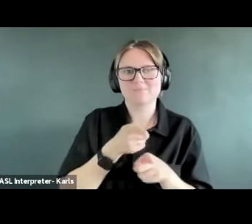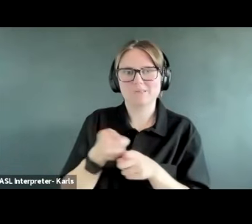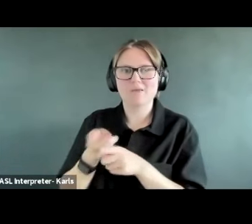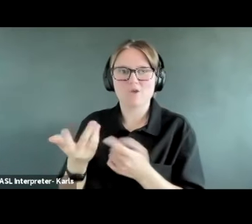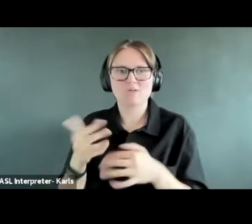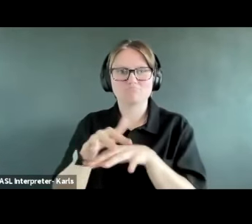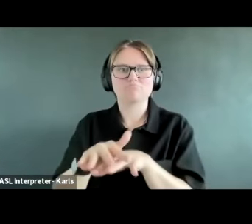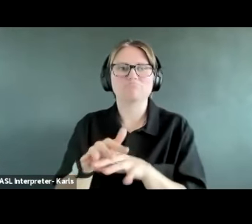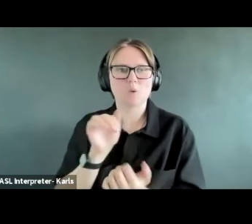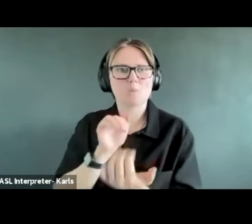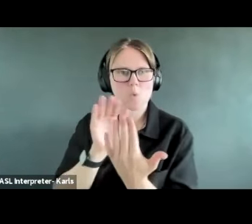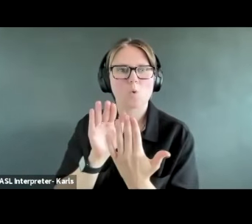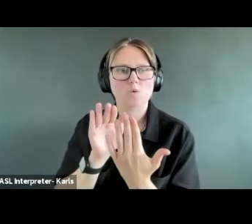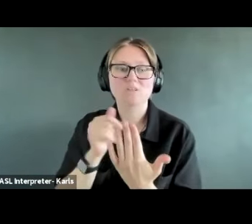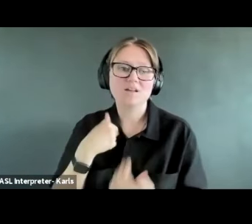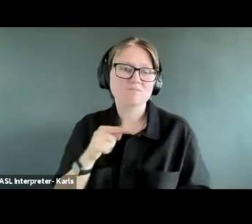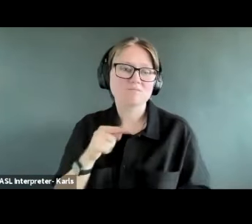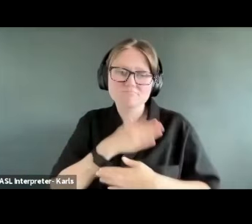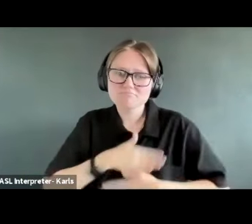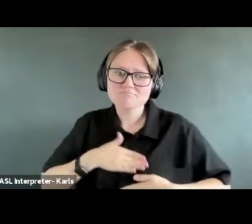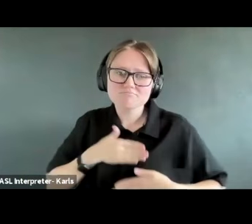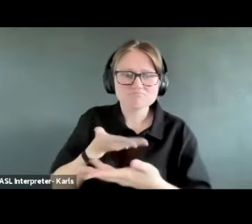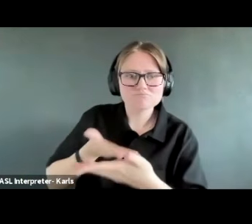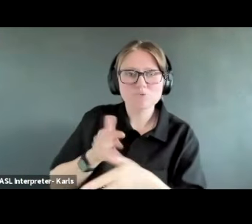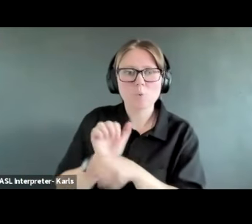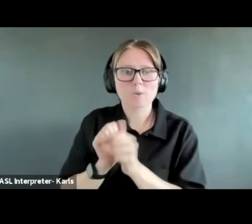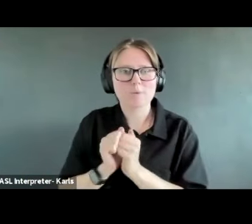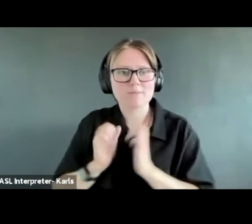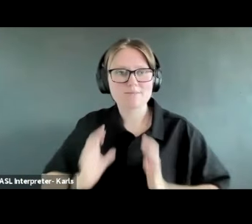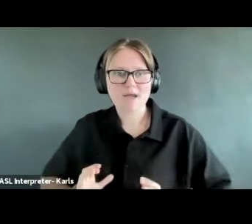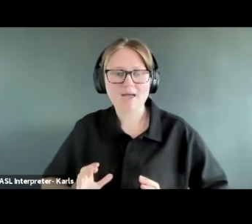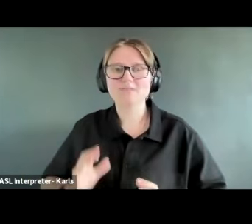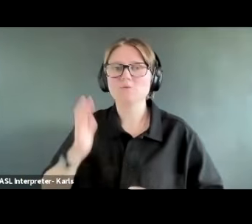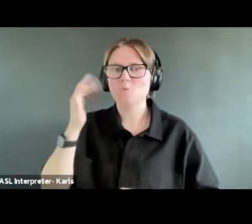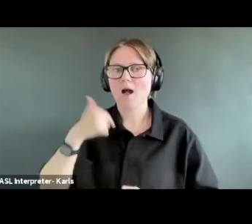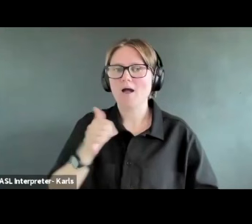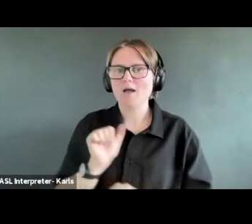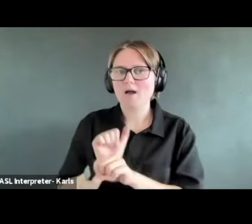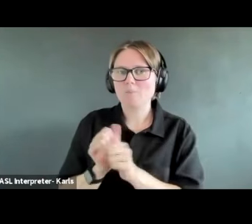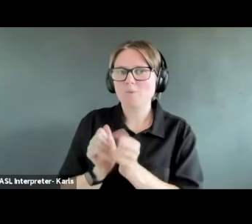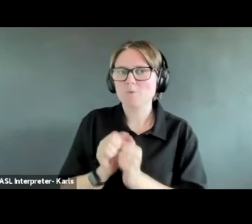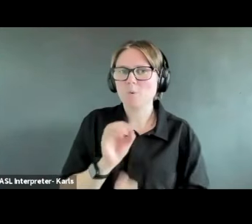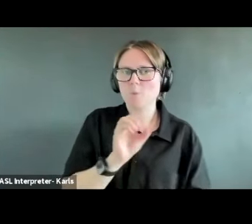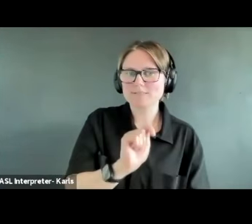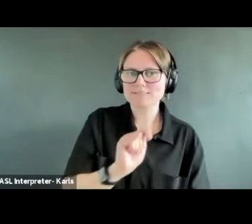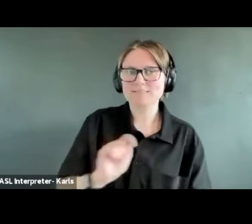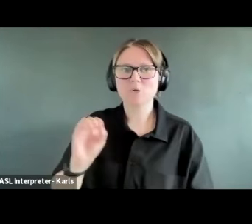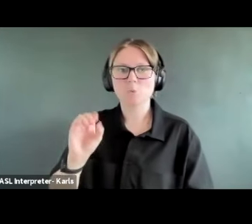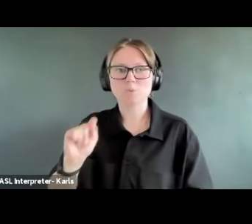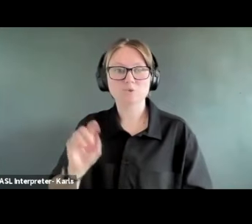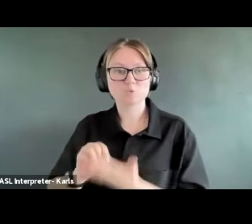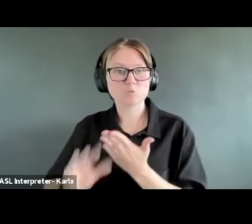getting to work with clients because I'm working with OTs and OT students. So the OT students are getting to